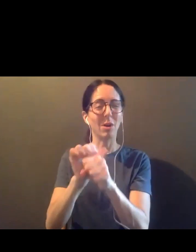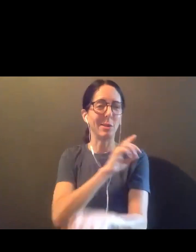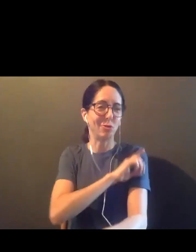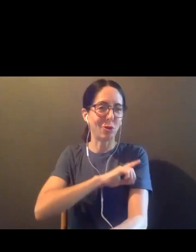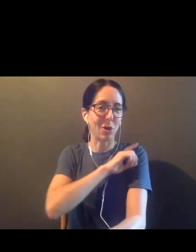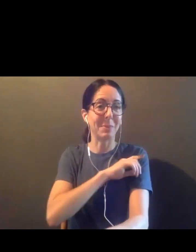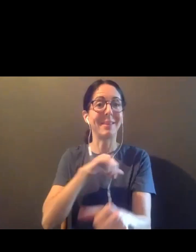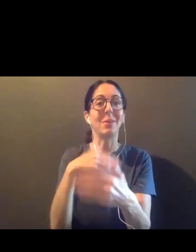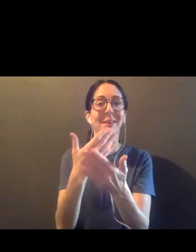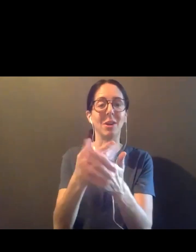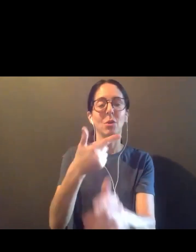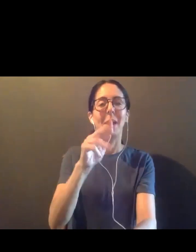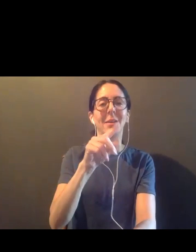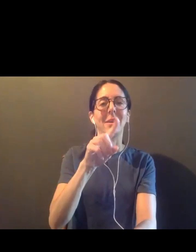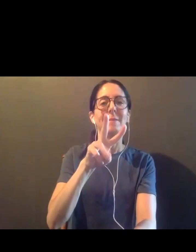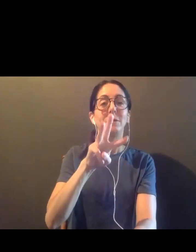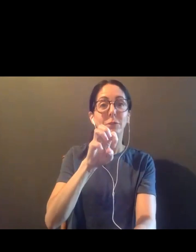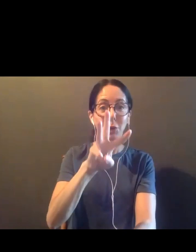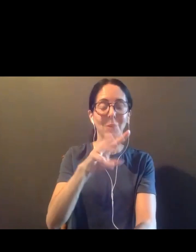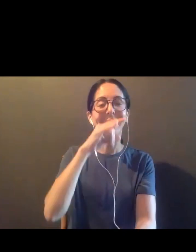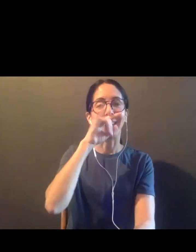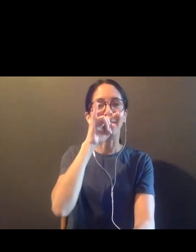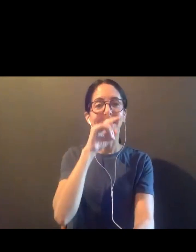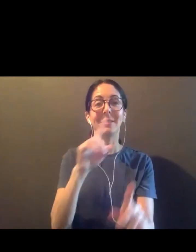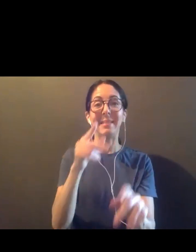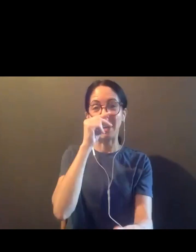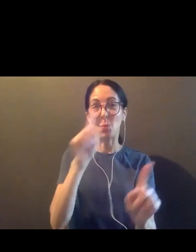at Grandview Kids in the place where I live at Durham Region.